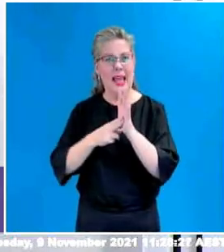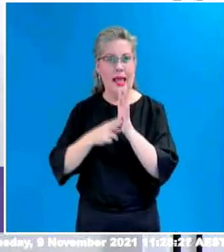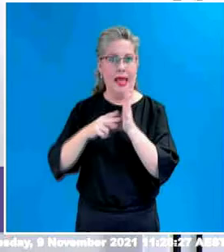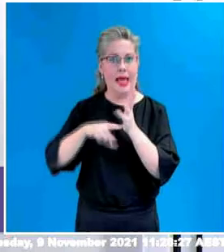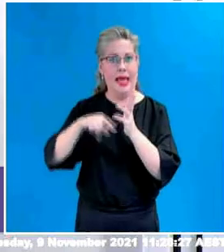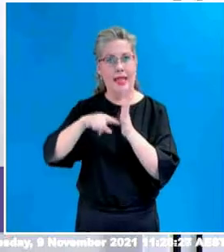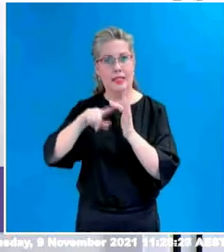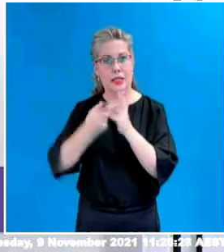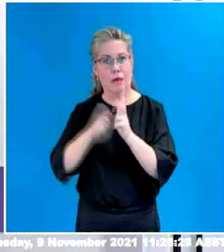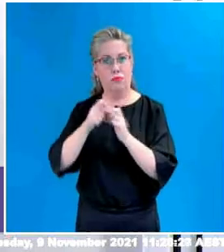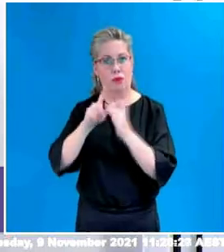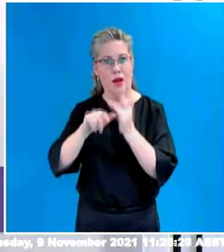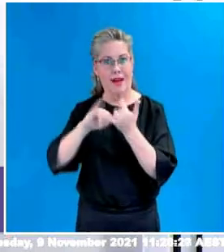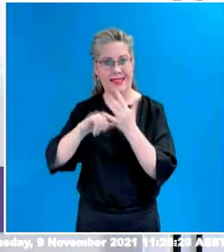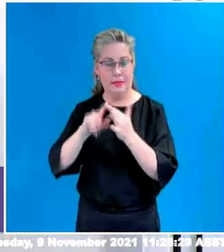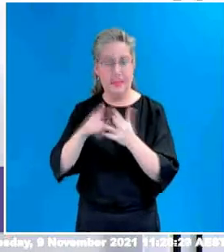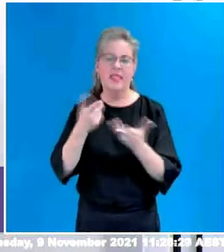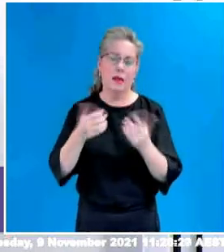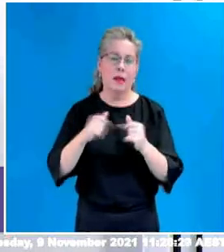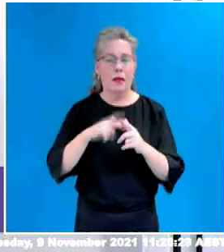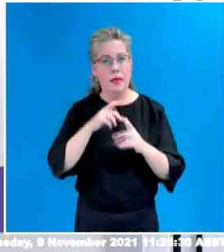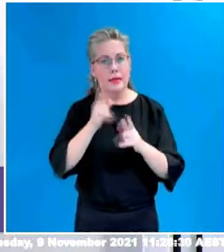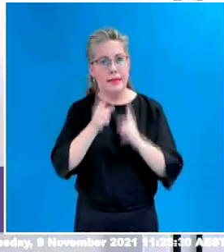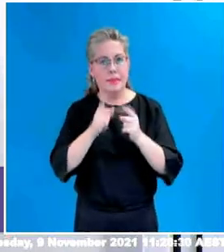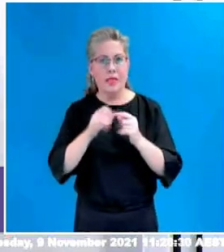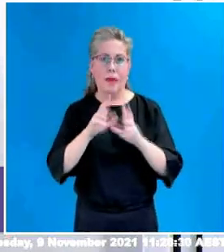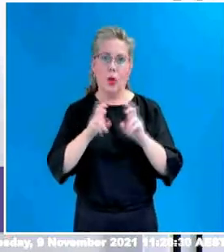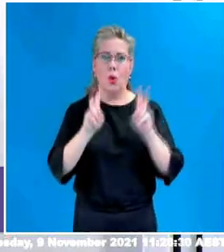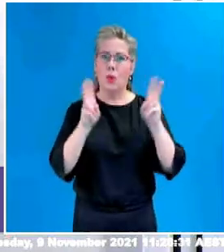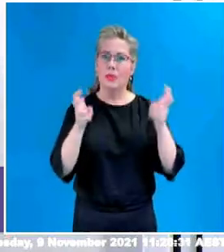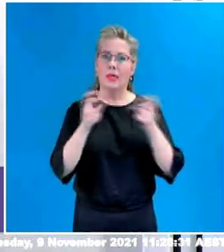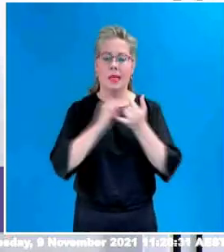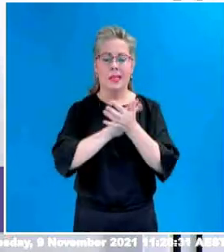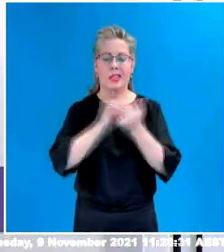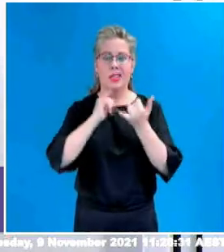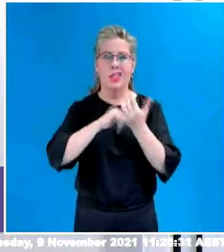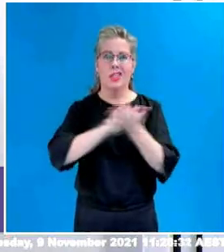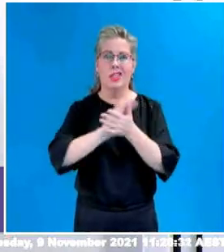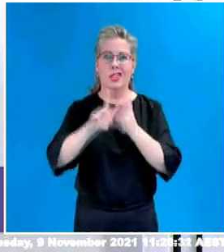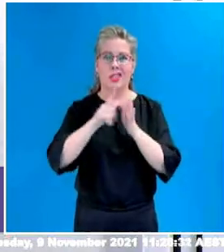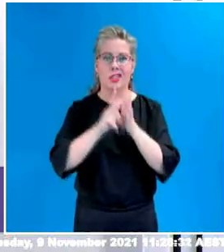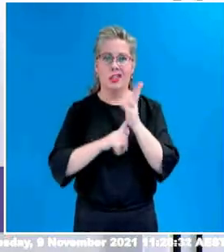These are segregated work settings for people with disability.